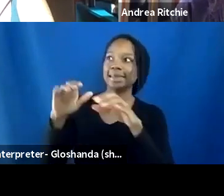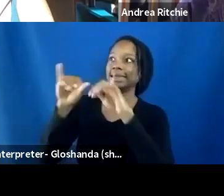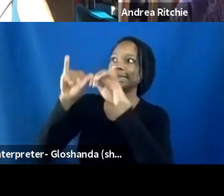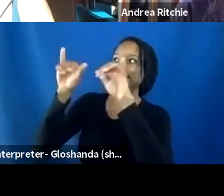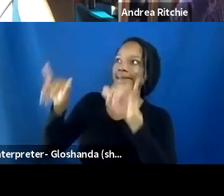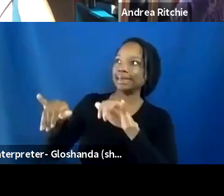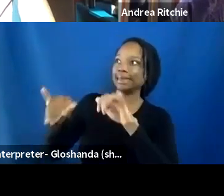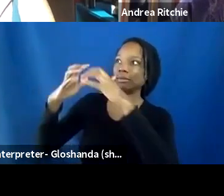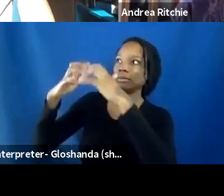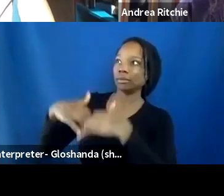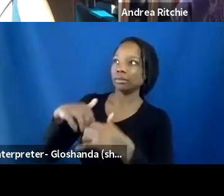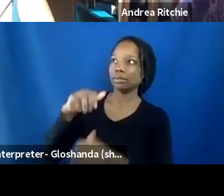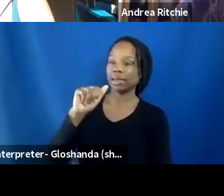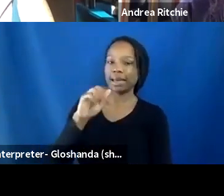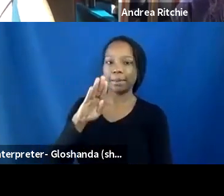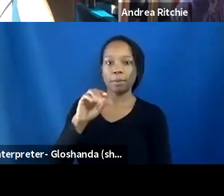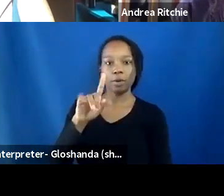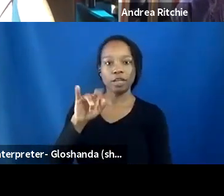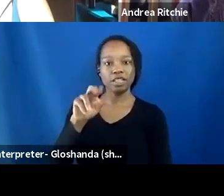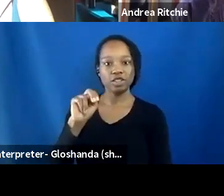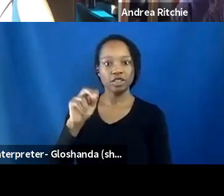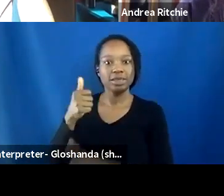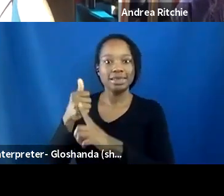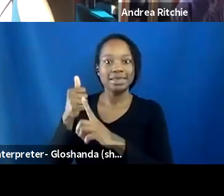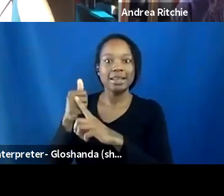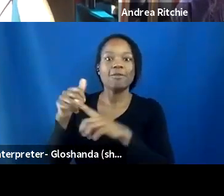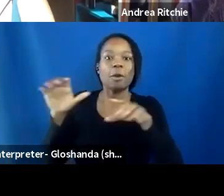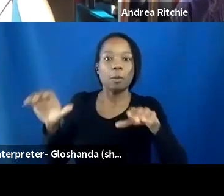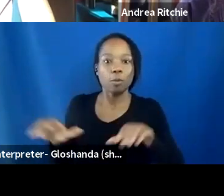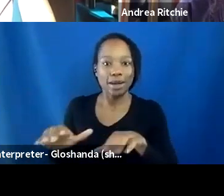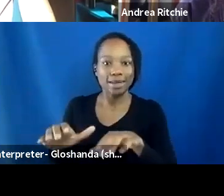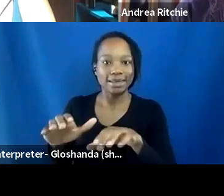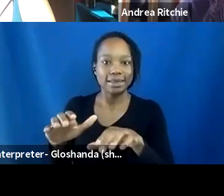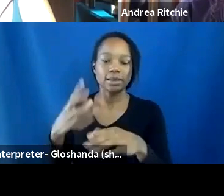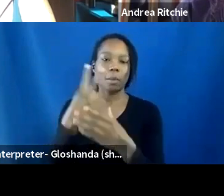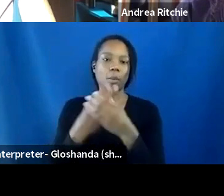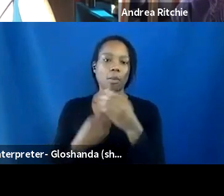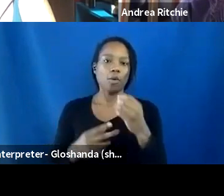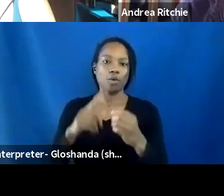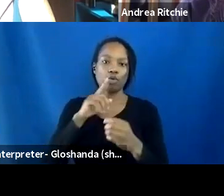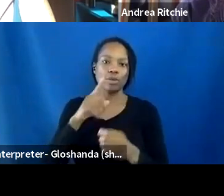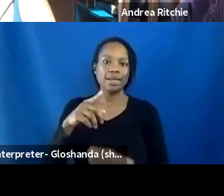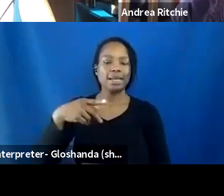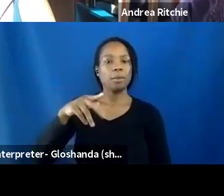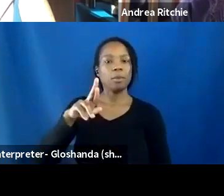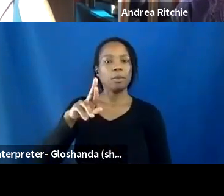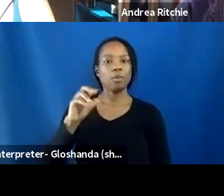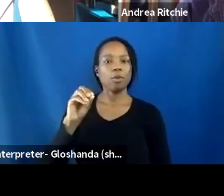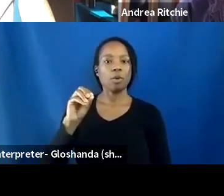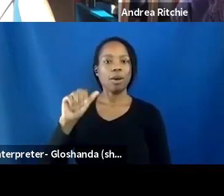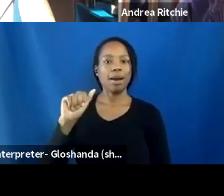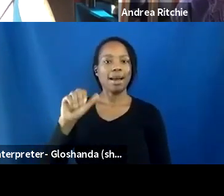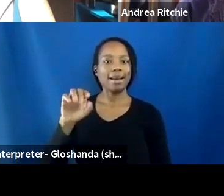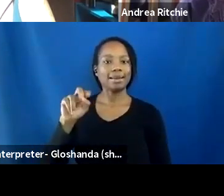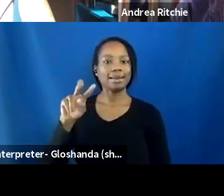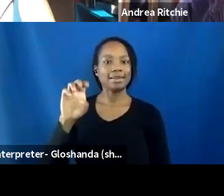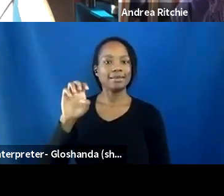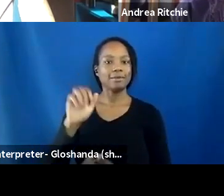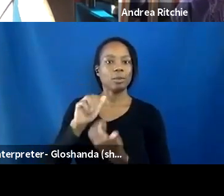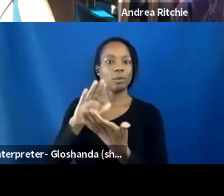And they are both proactive approaches to building with our folks that is based